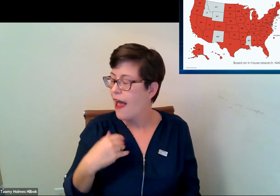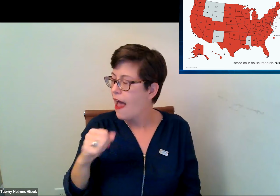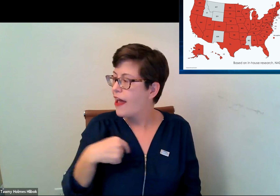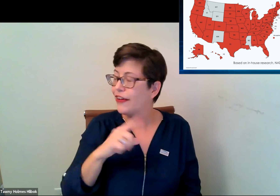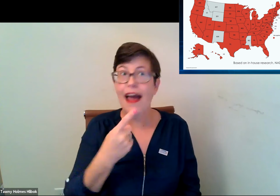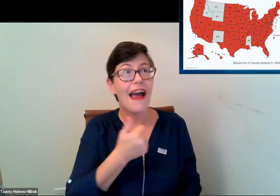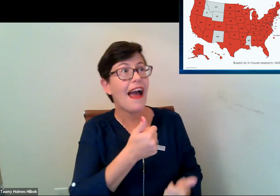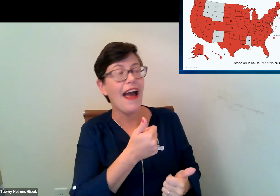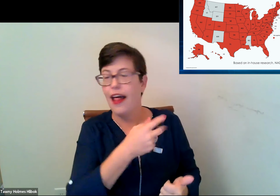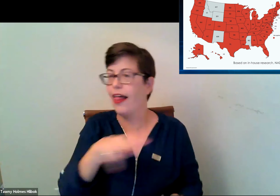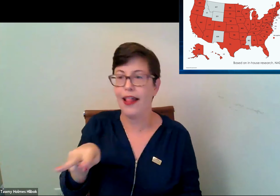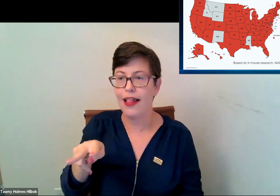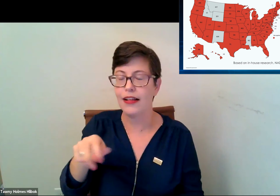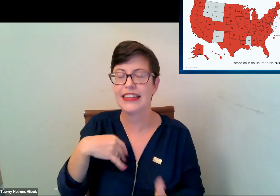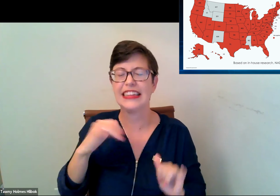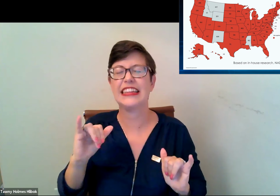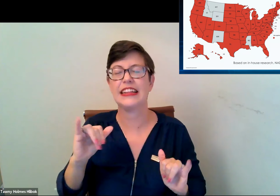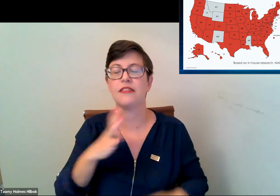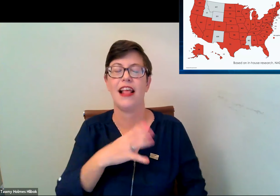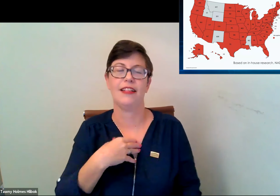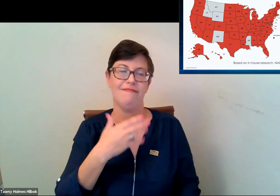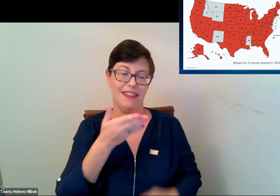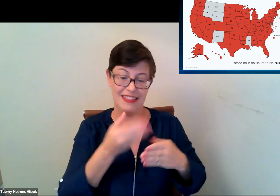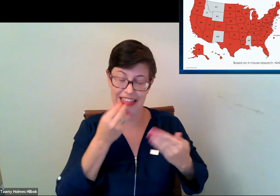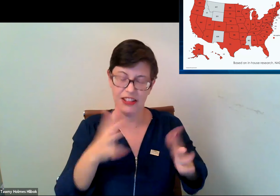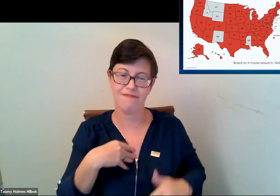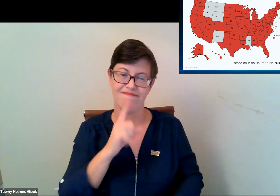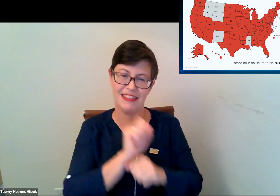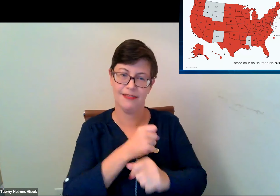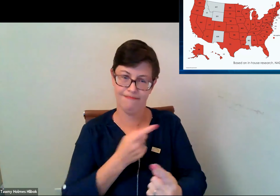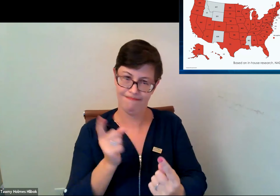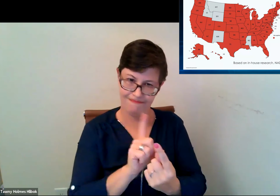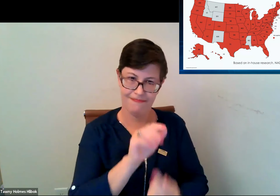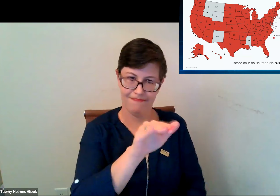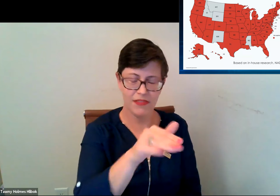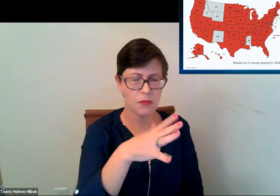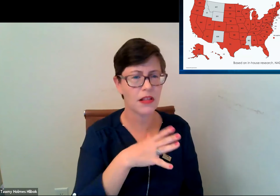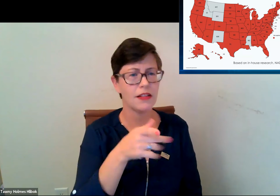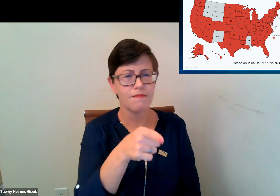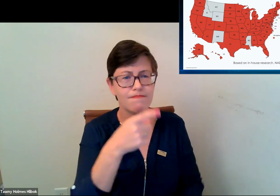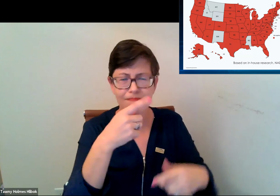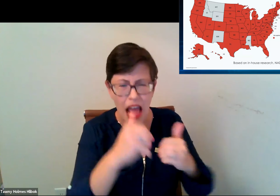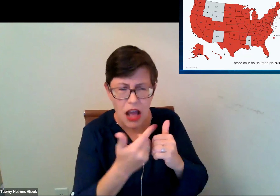has been asked what how did you learn sign and we were very positive, it was a very good experience and after dinner, I went back up and.